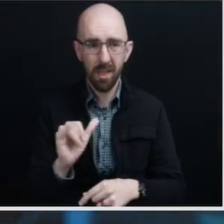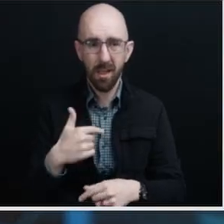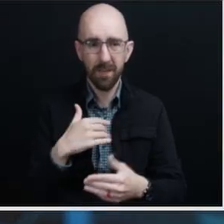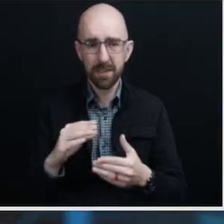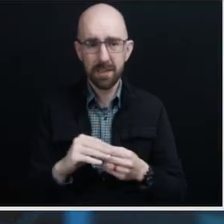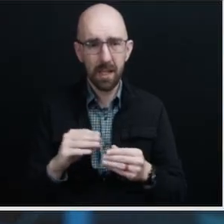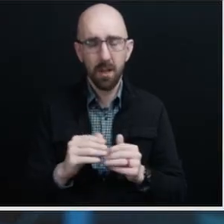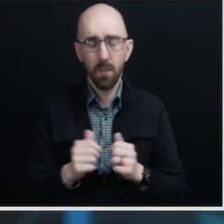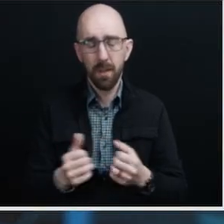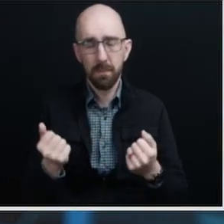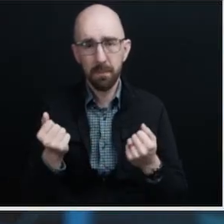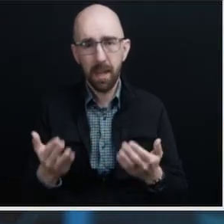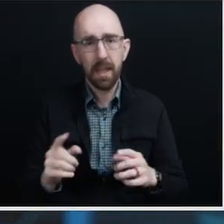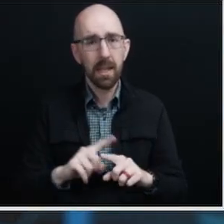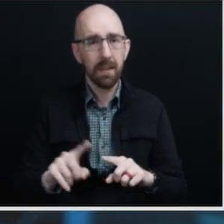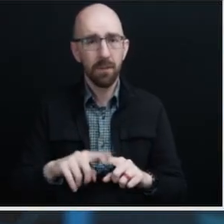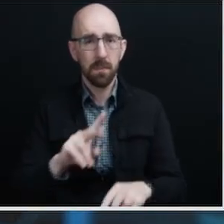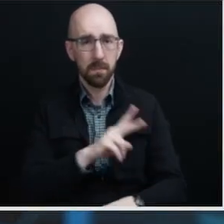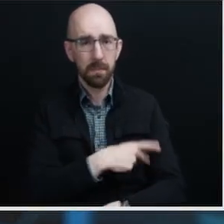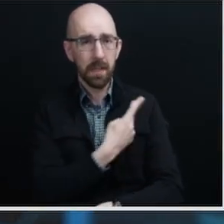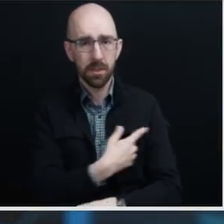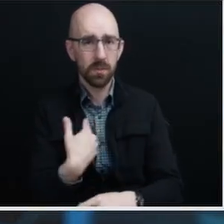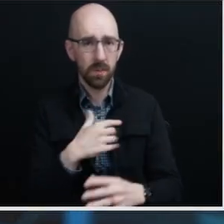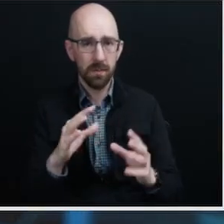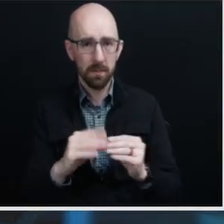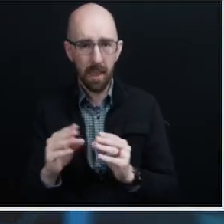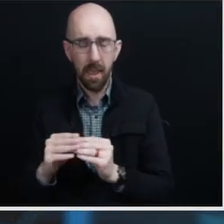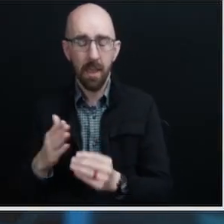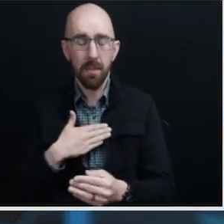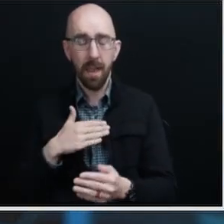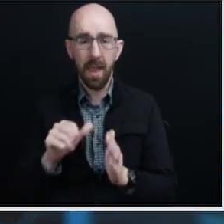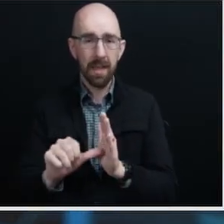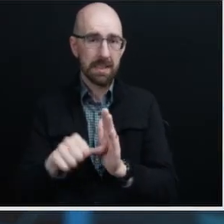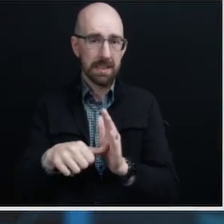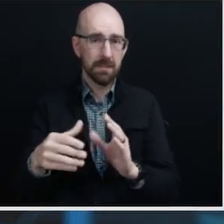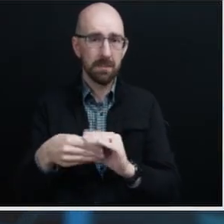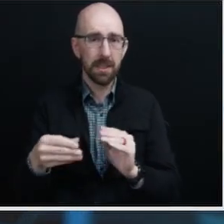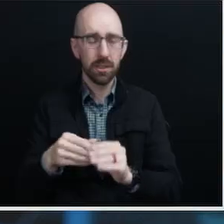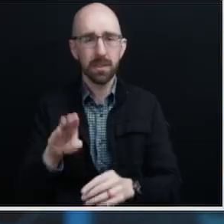of the different patients that we've been with, my take-home message is always be your own advocate